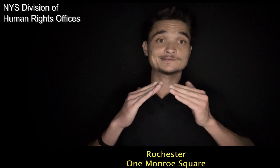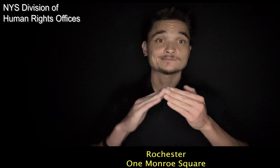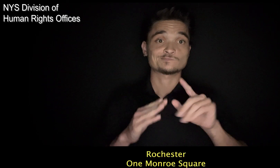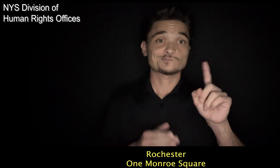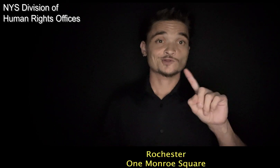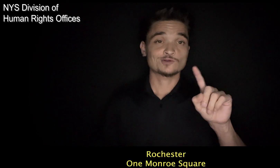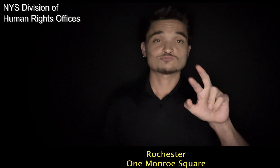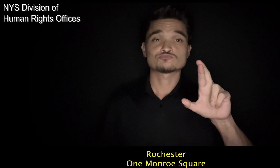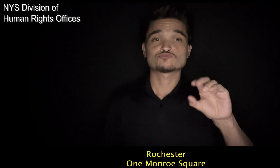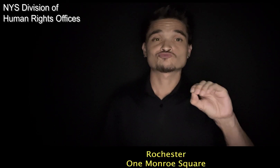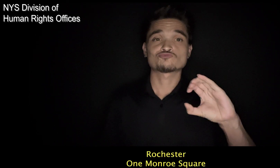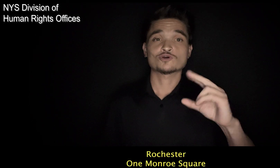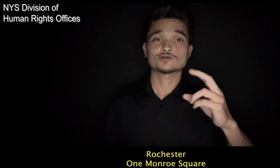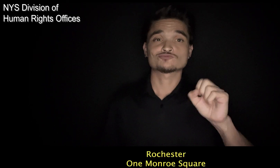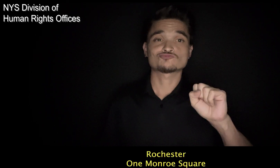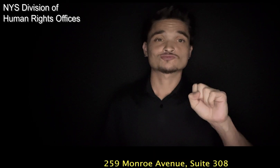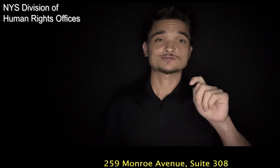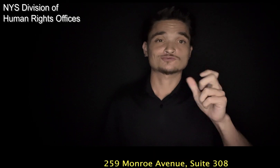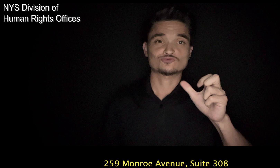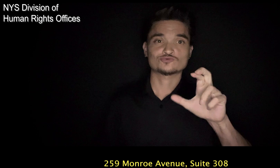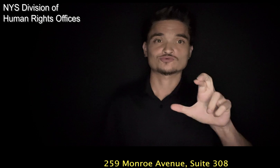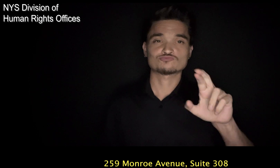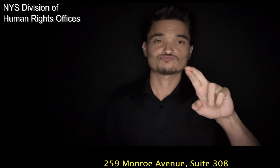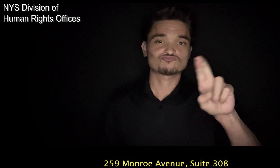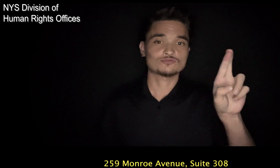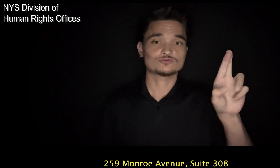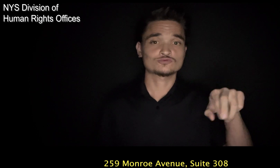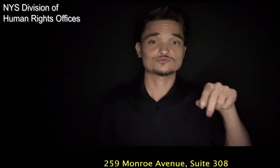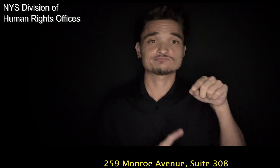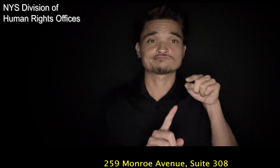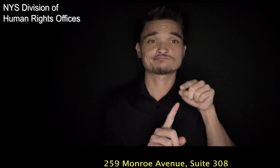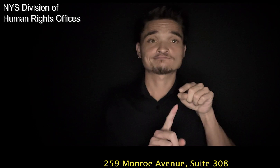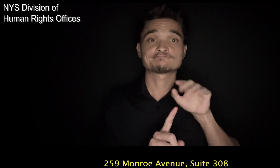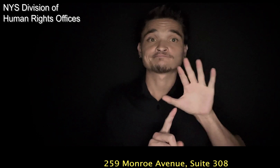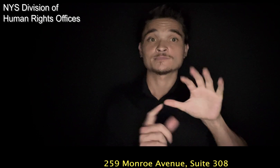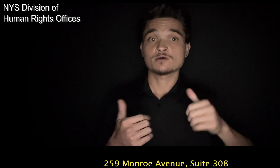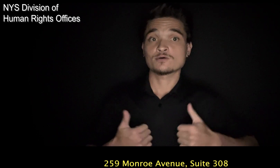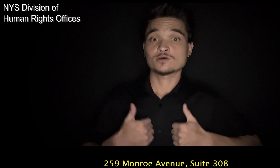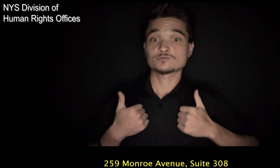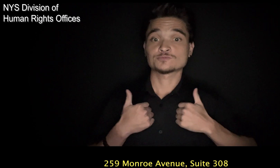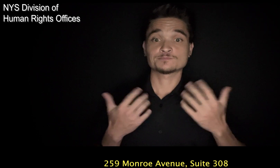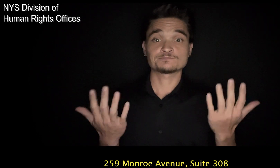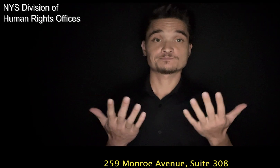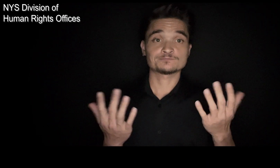Rochester One Monroe Square 259 Monroe Avenue, Suite 308